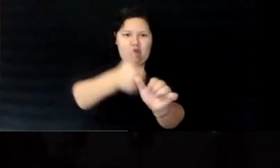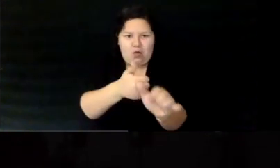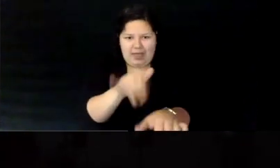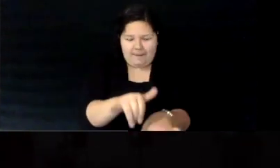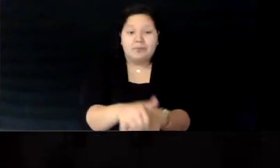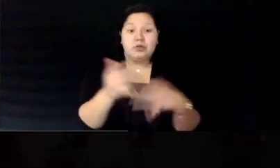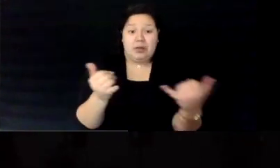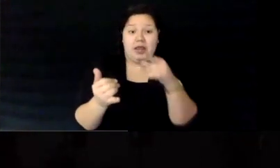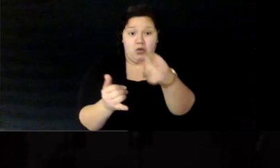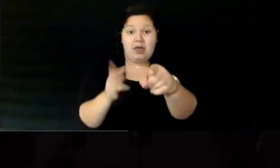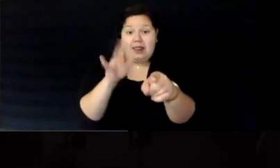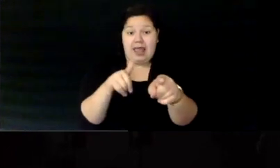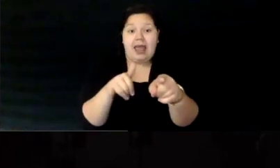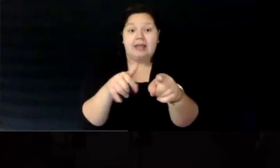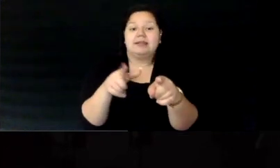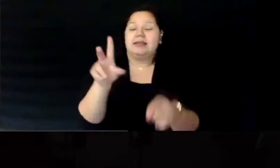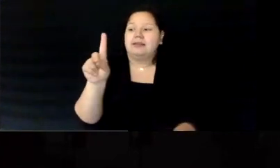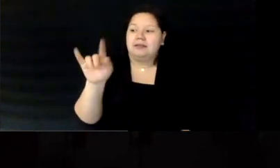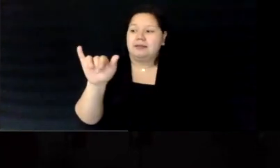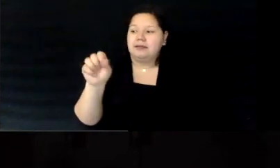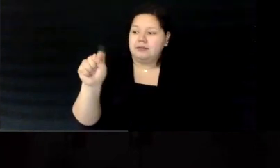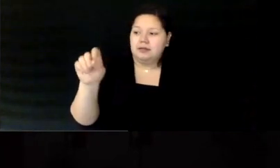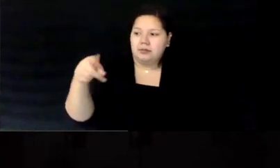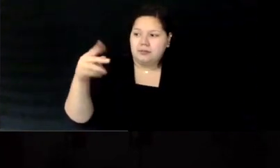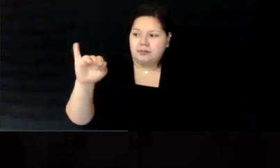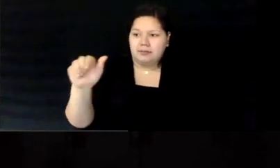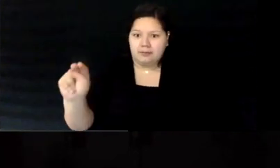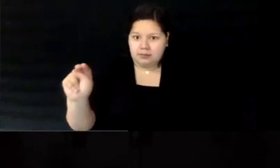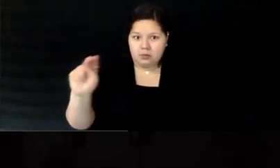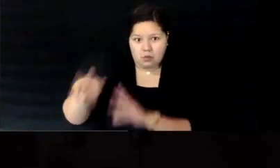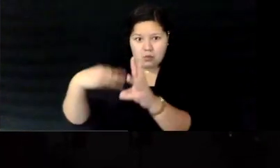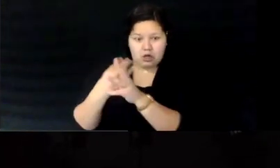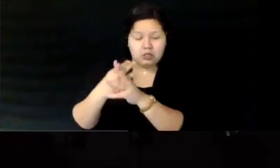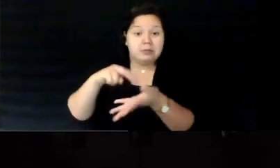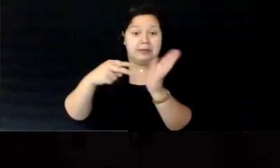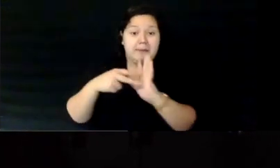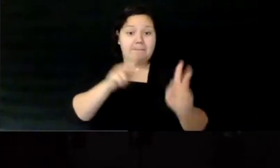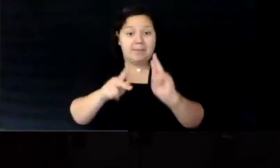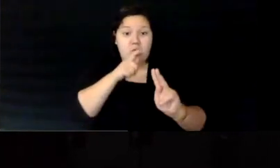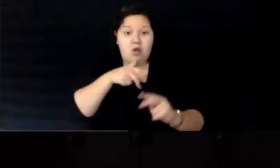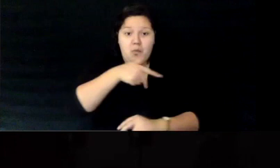this section is the dystopian world. So people that are on the projection, they get a sense of